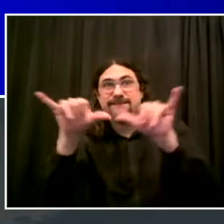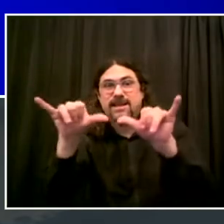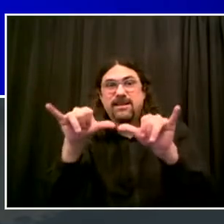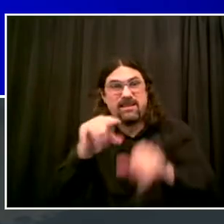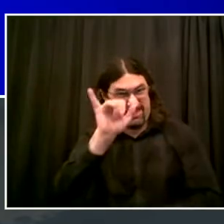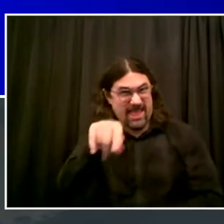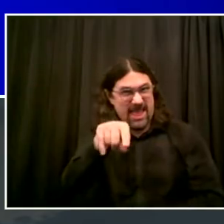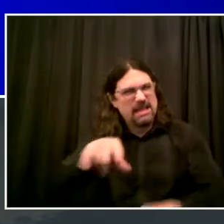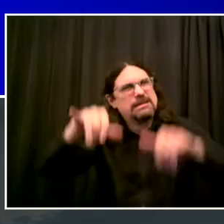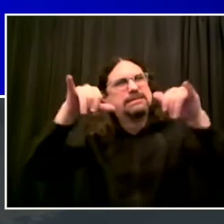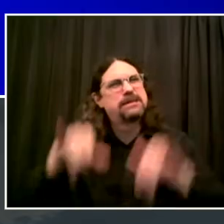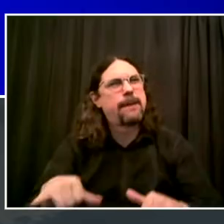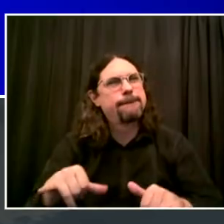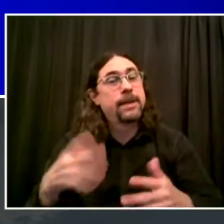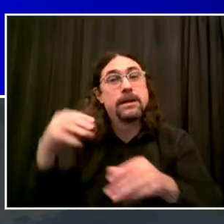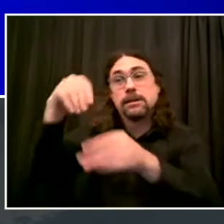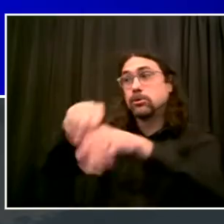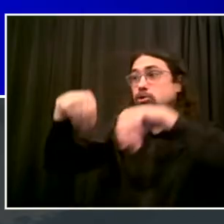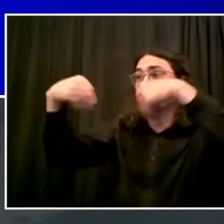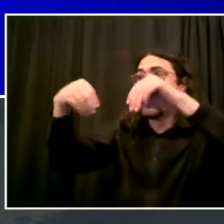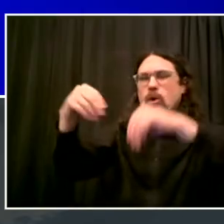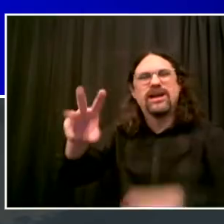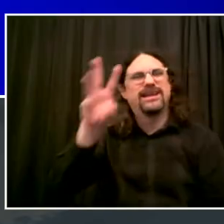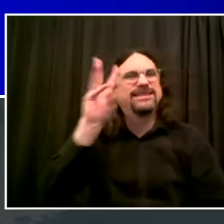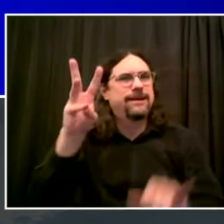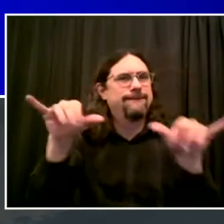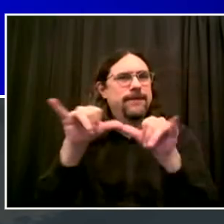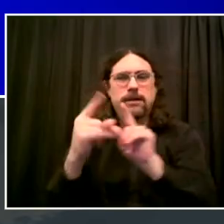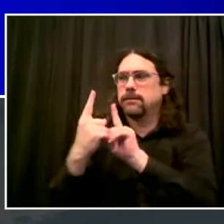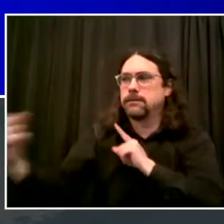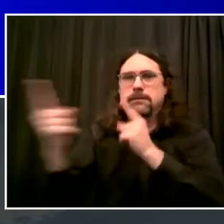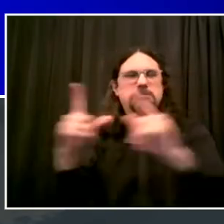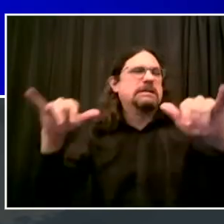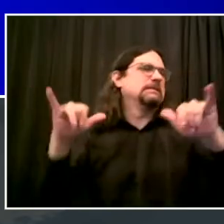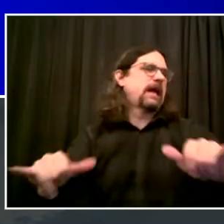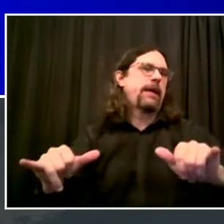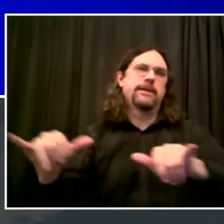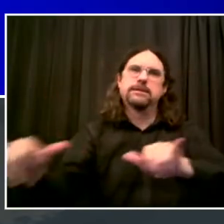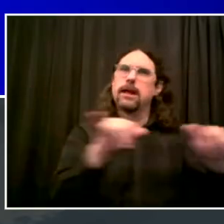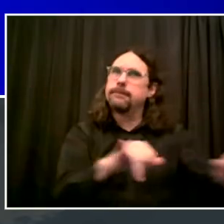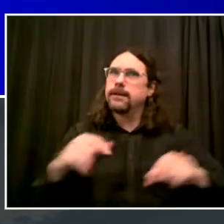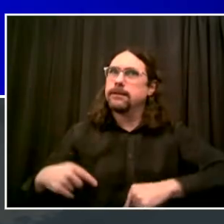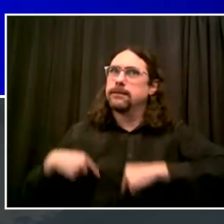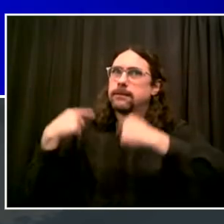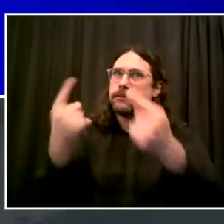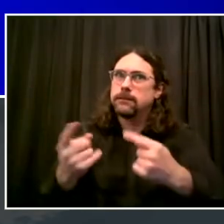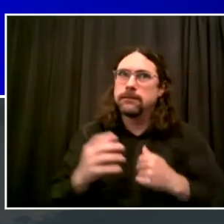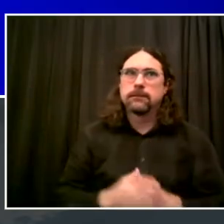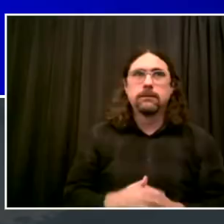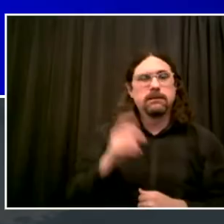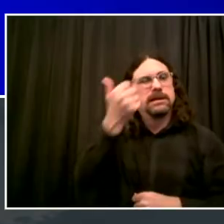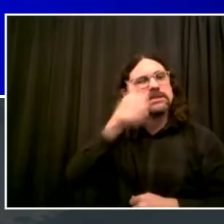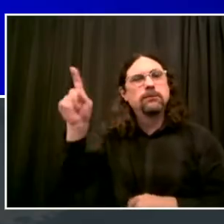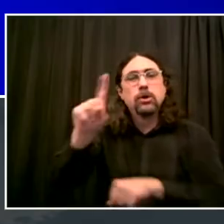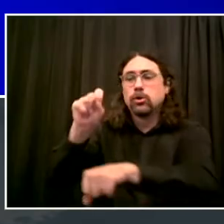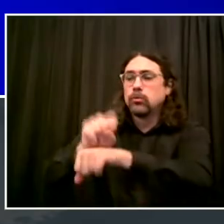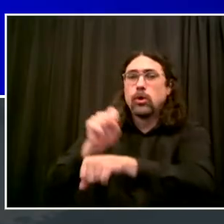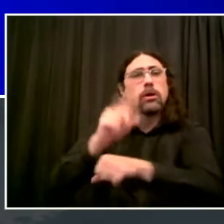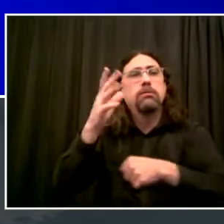DISTANCE MEANS, YOU HAVE TO KEP E THAT SIX-FOOT DISTANCE. THERE MAY BE MOMENTS WHEN PEOPLE HAVE TO